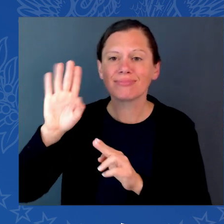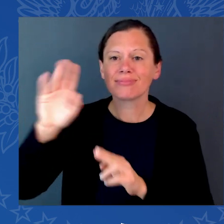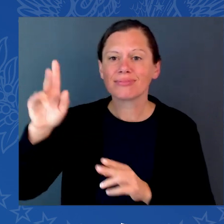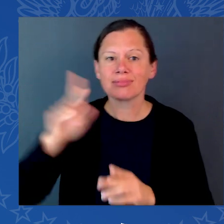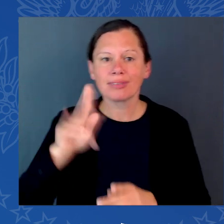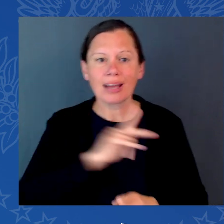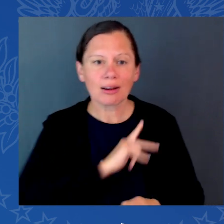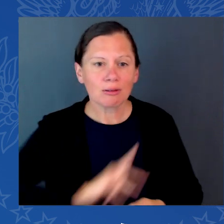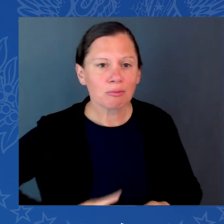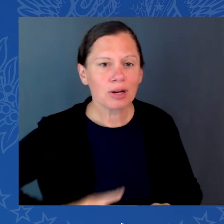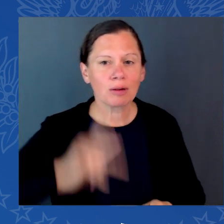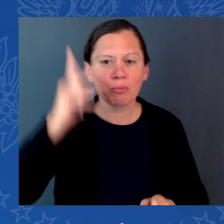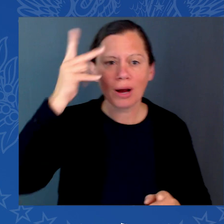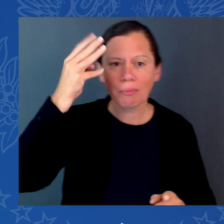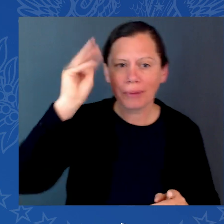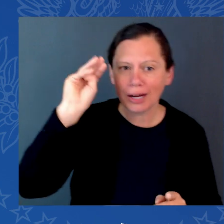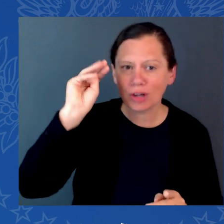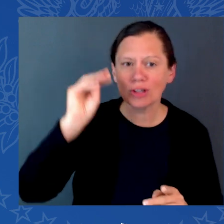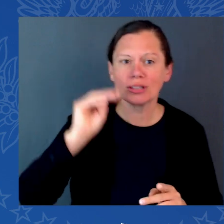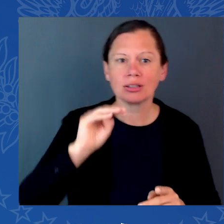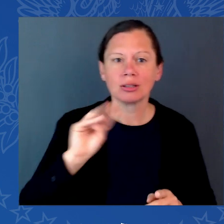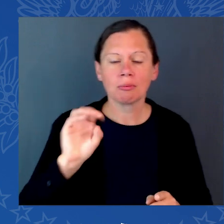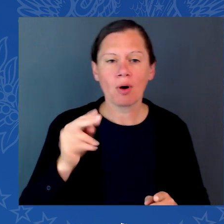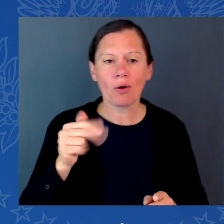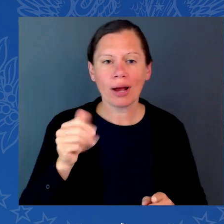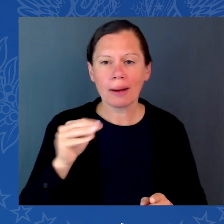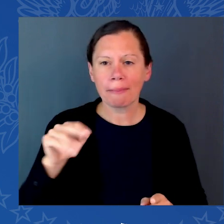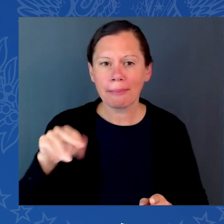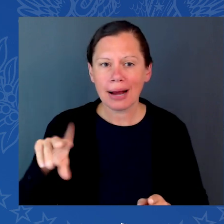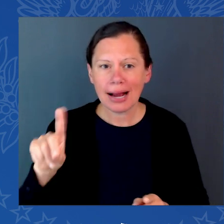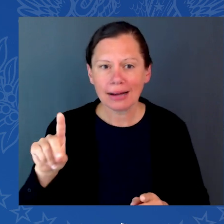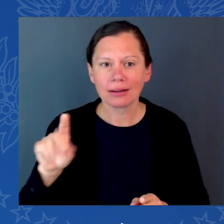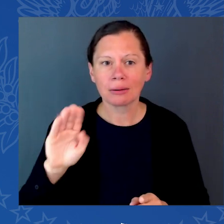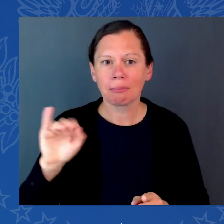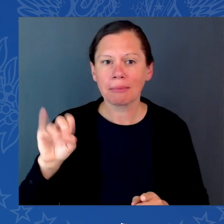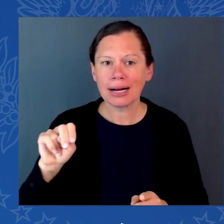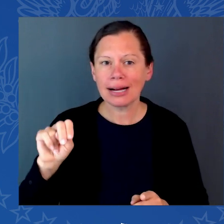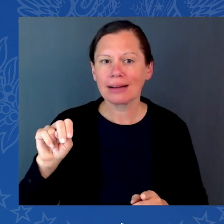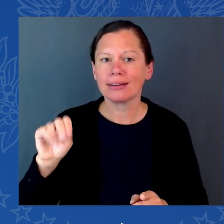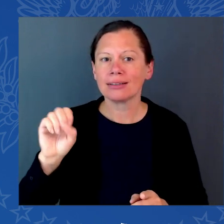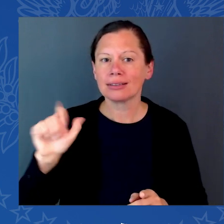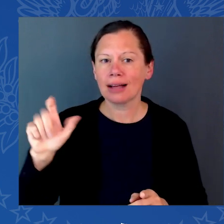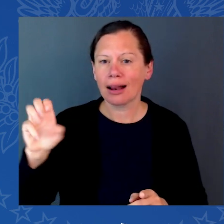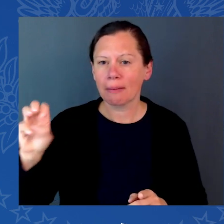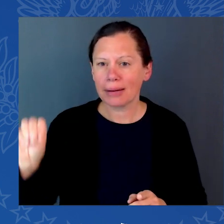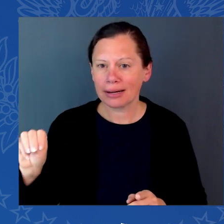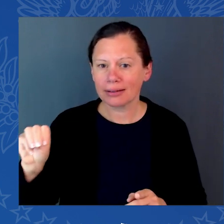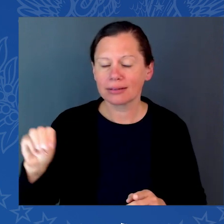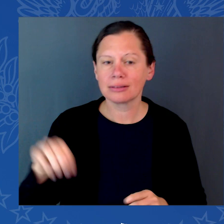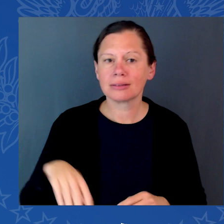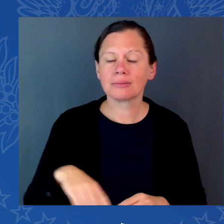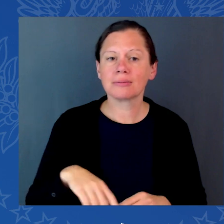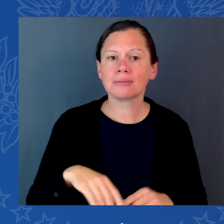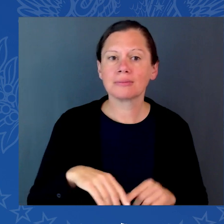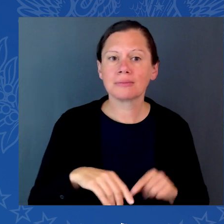Zayed, His Excellency President Macron, His Excellency